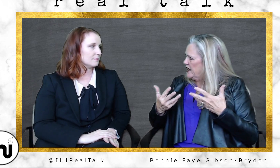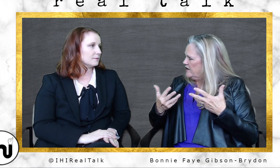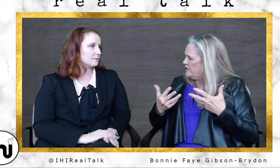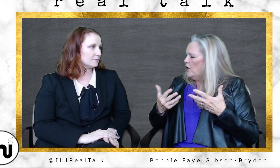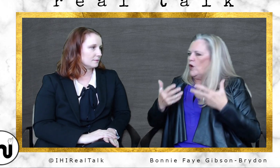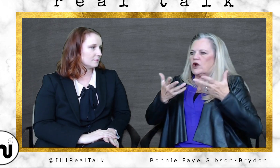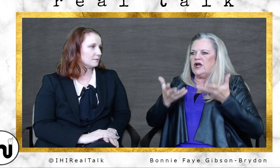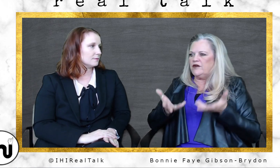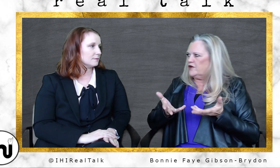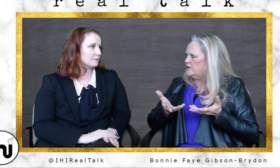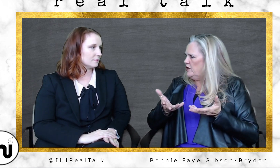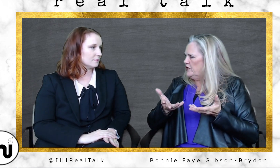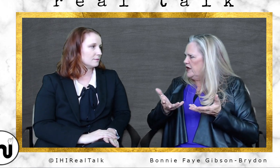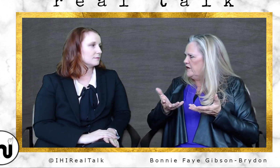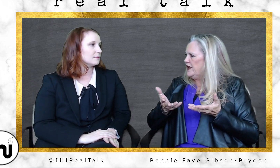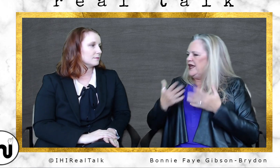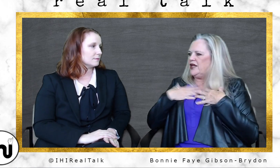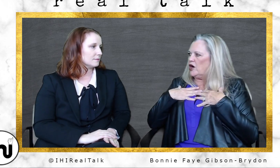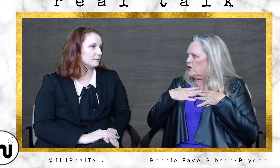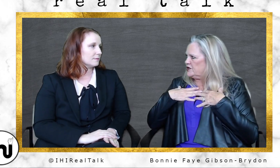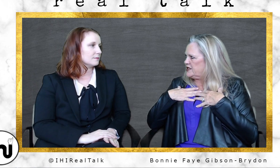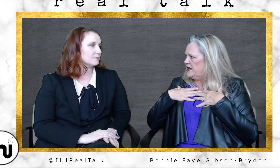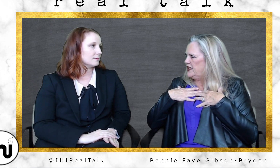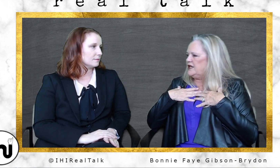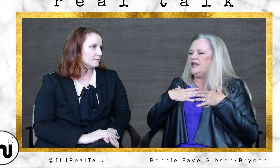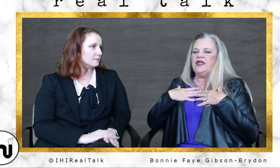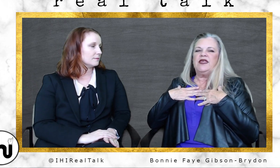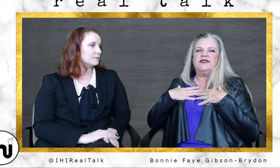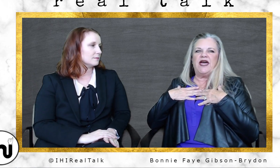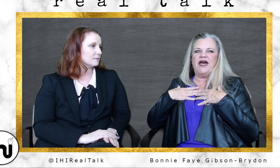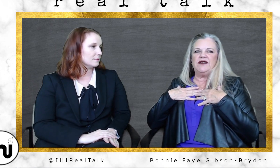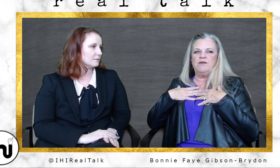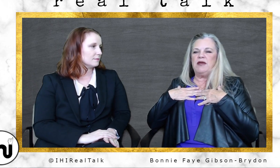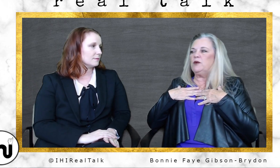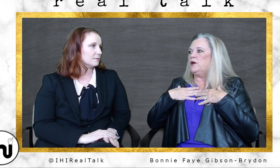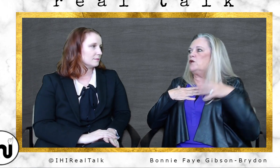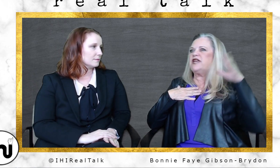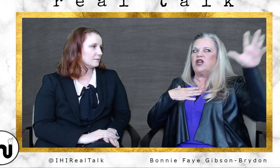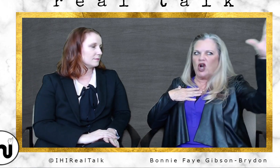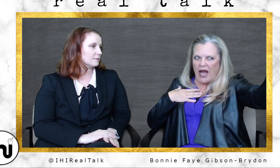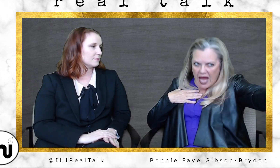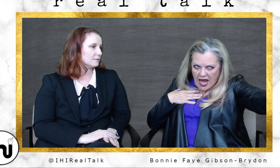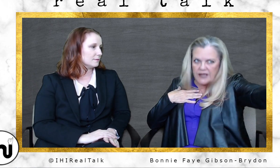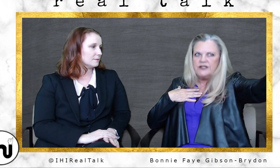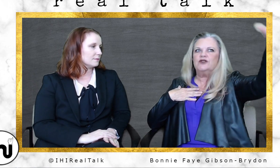or comfortable enough in our own skin that, maybe we won't take our hand and do